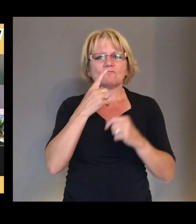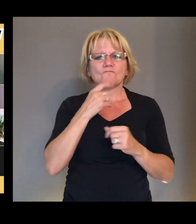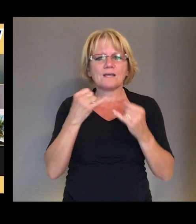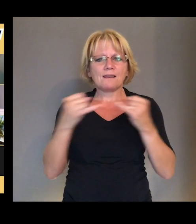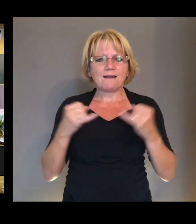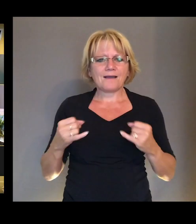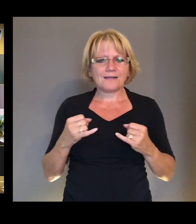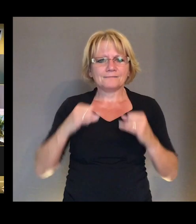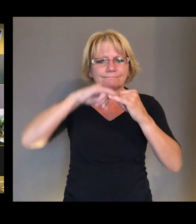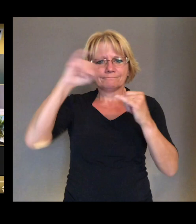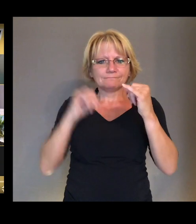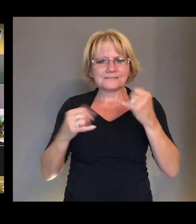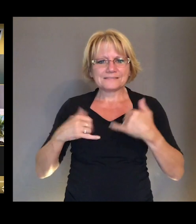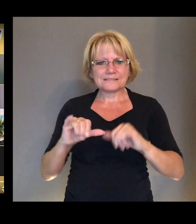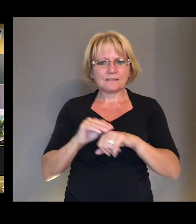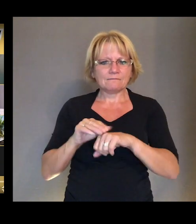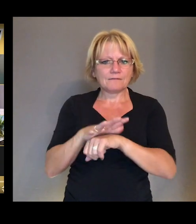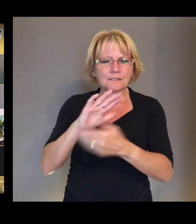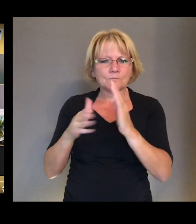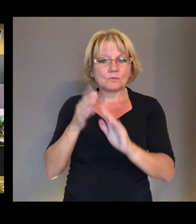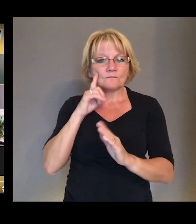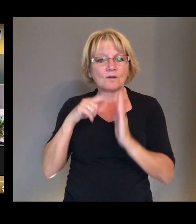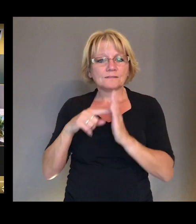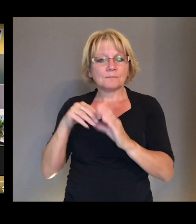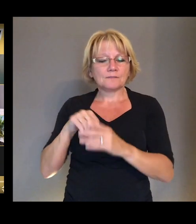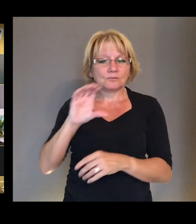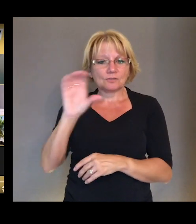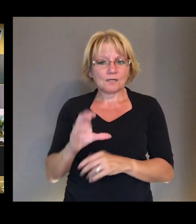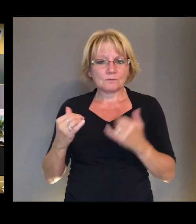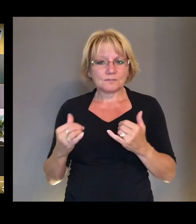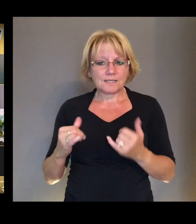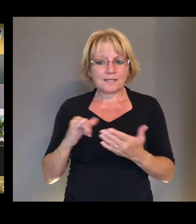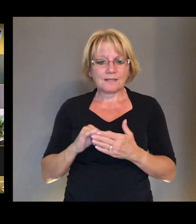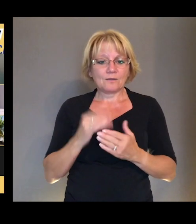is still affecting home values in major cities like Chicago today. This explains how Kevin and Jamal